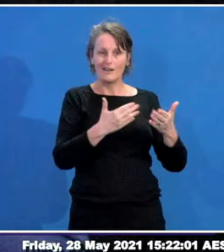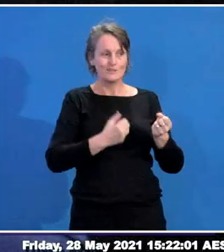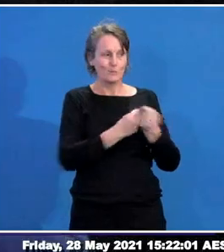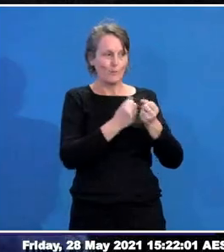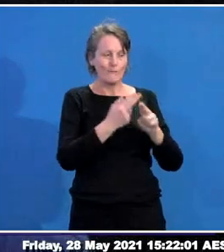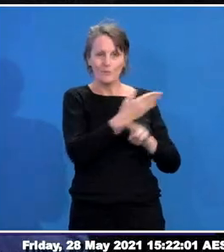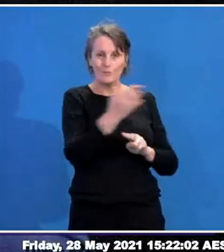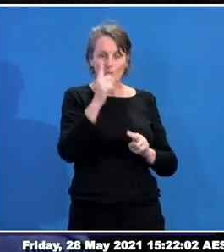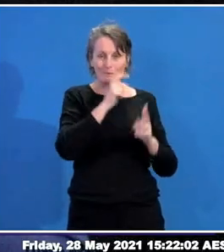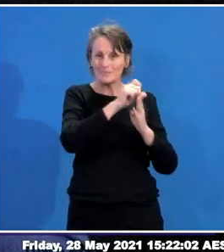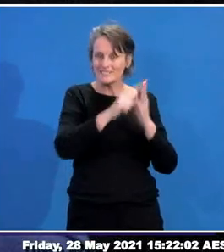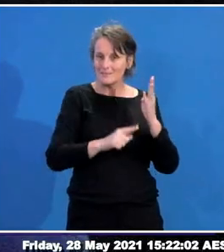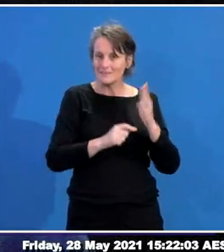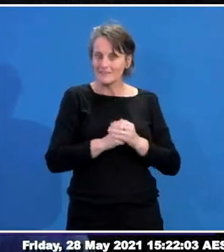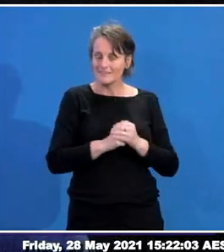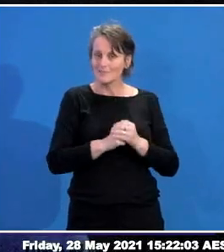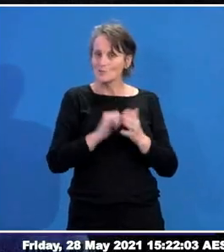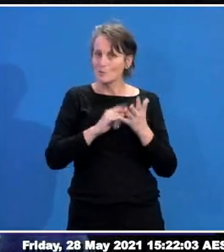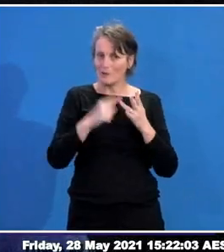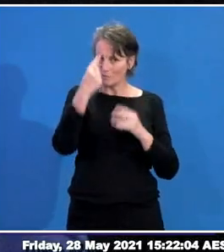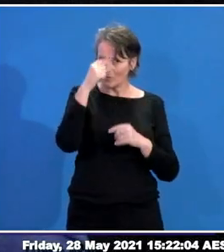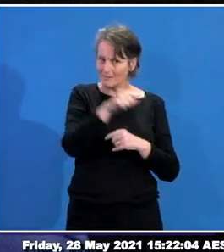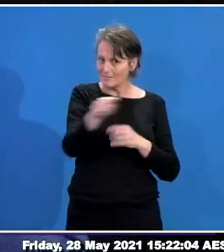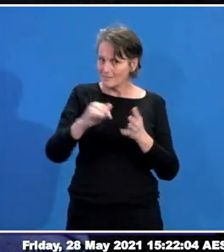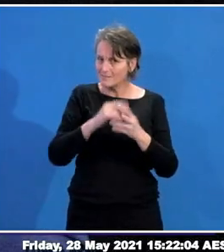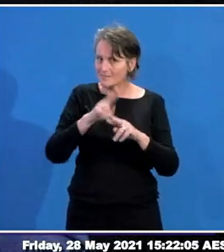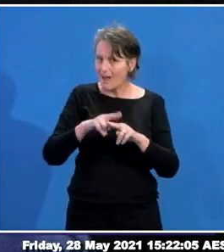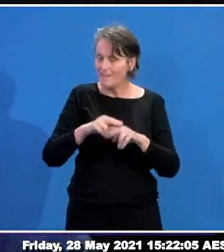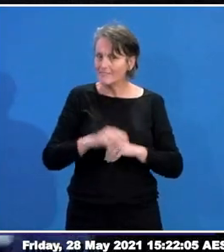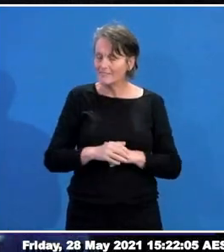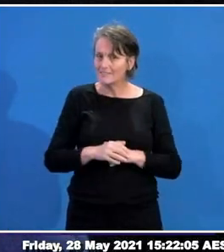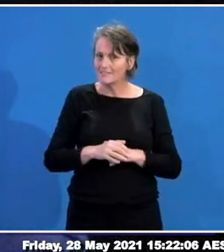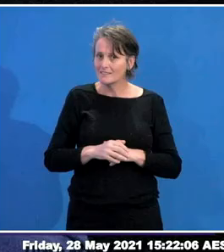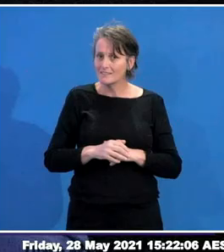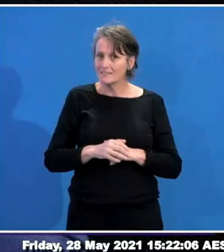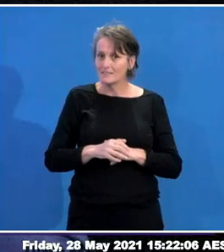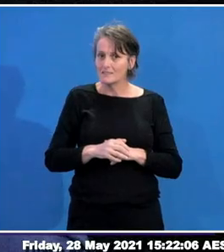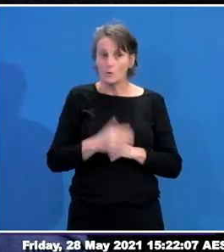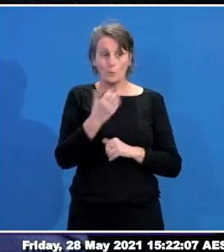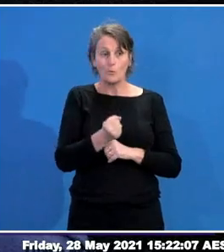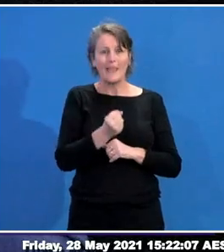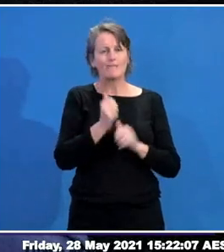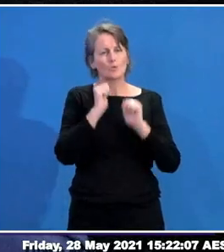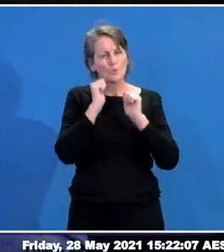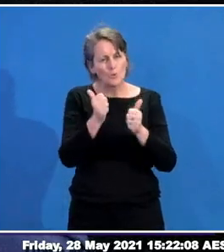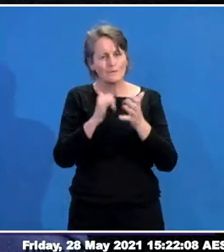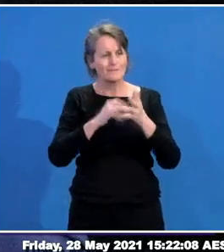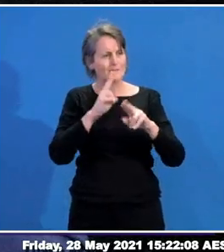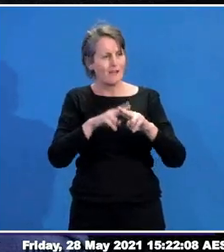I think there may be very good people who behave impeccably at work who would